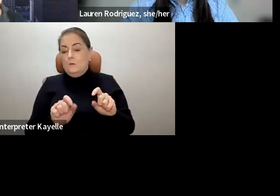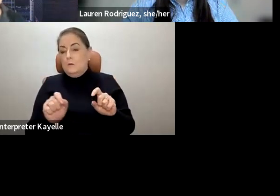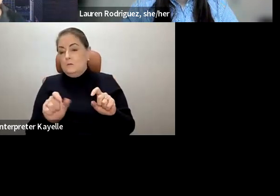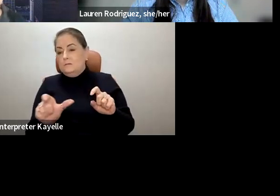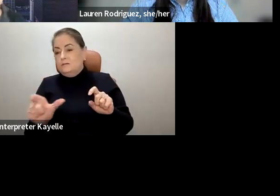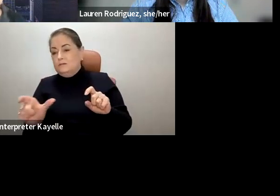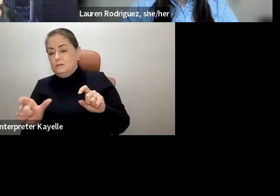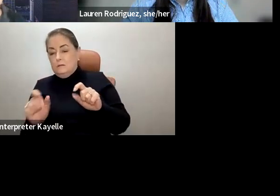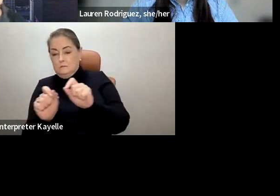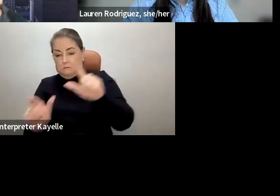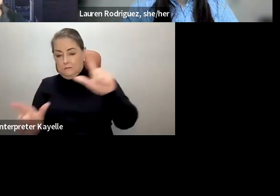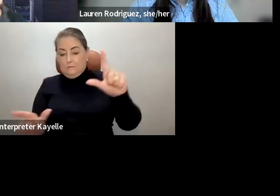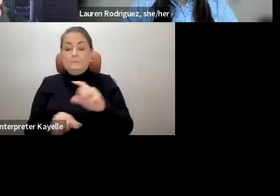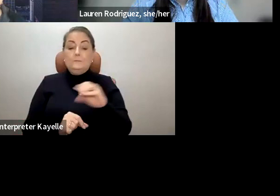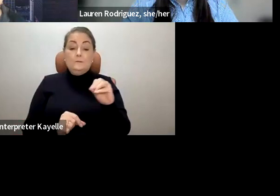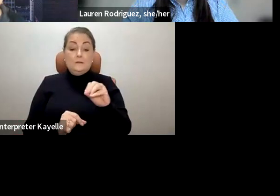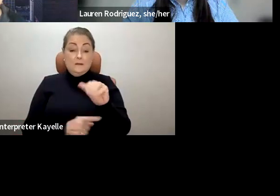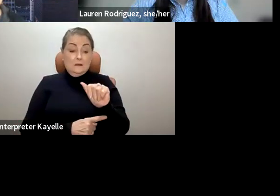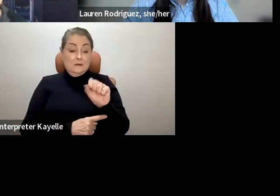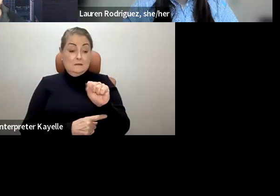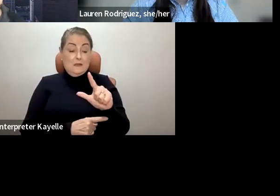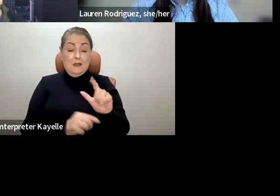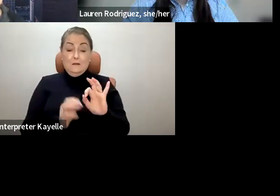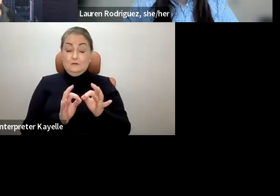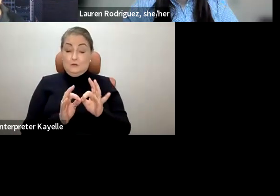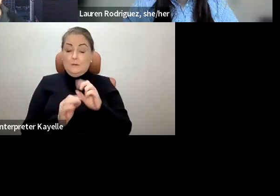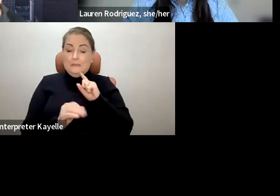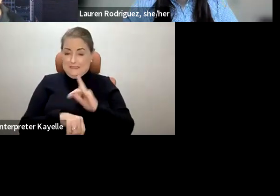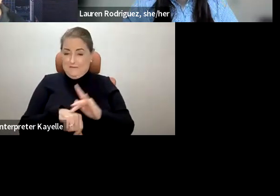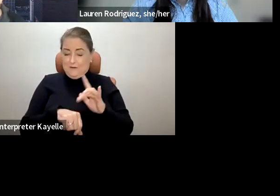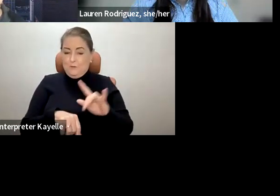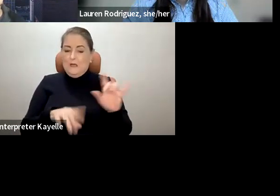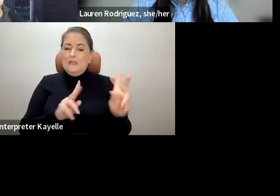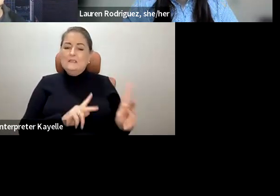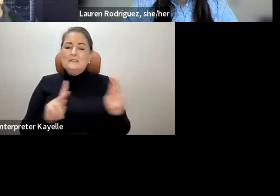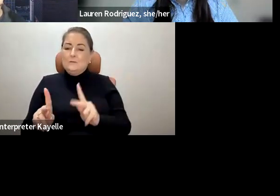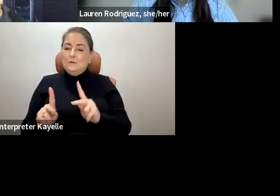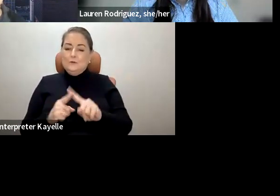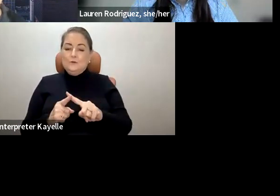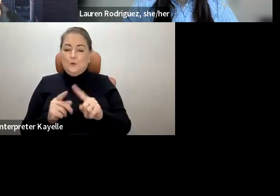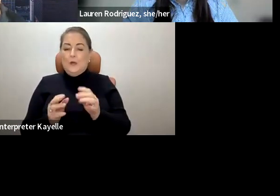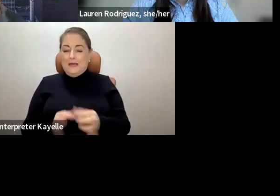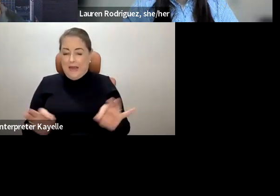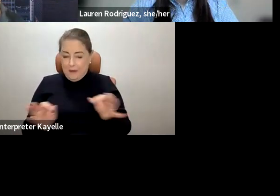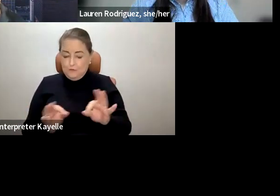American Sign Language Interpreting is available for this session. Similar to captions, you may view the